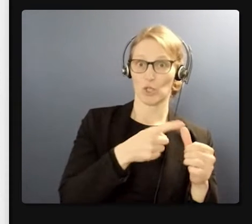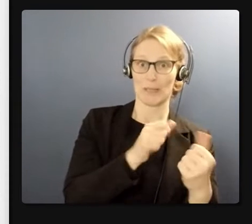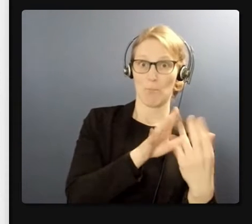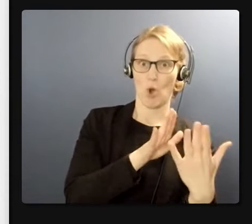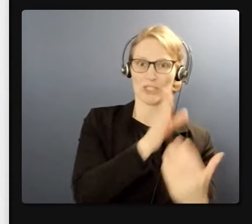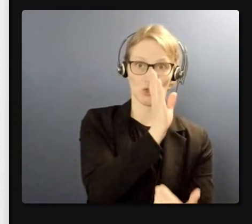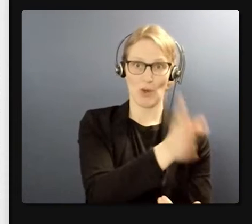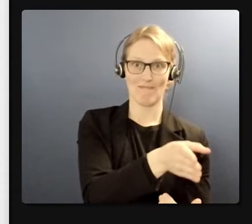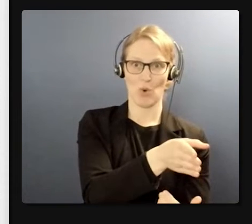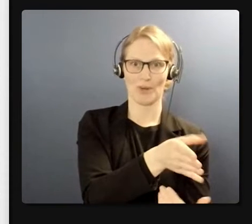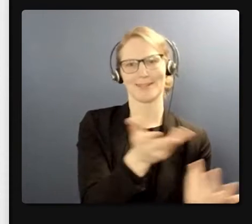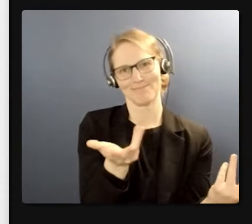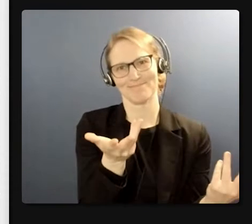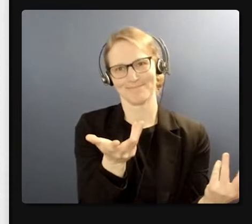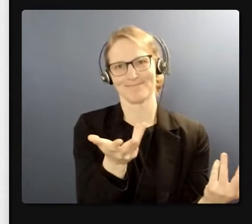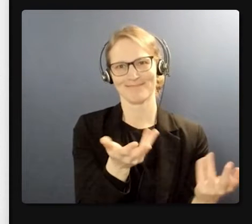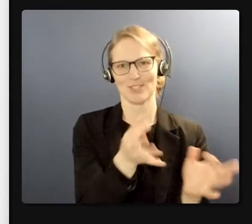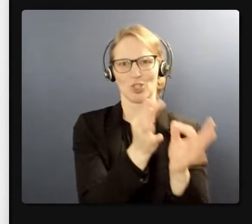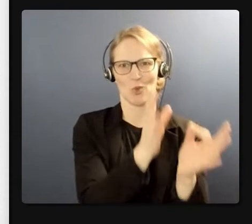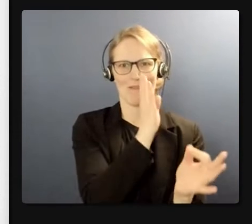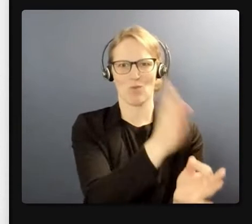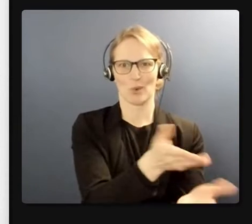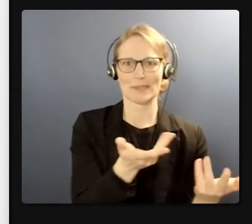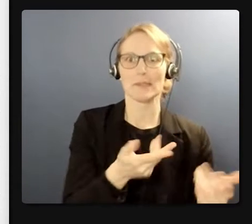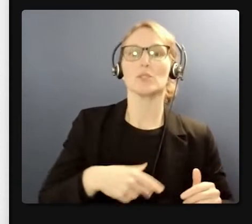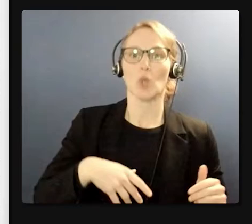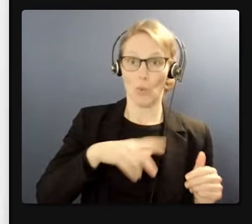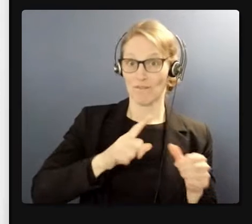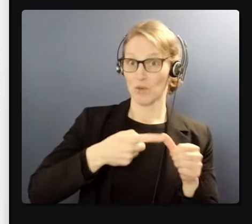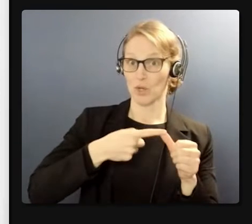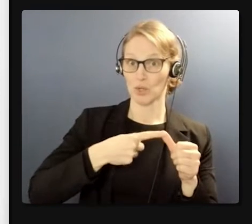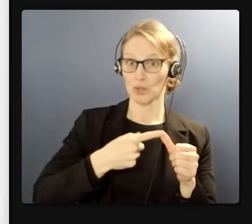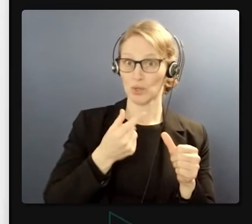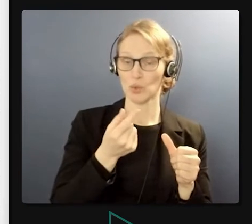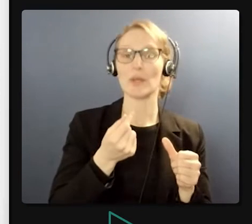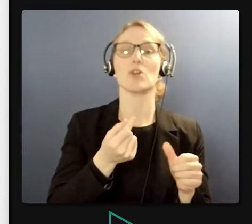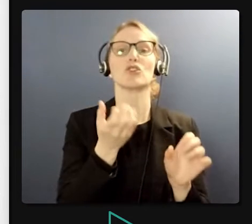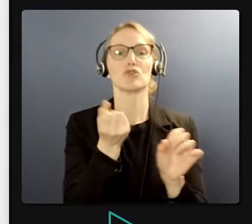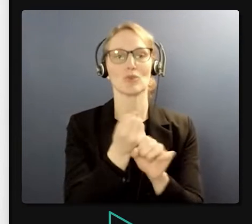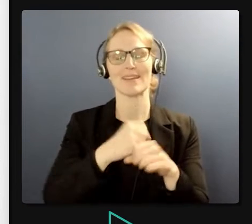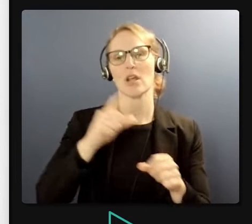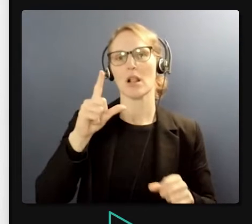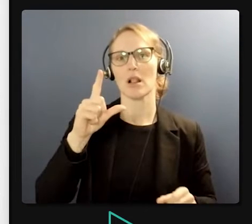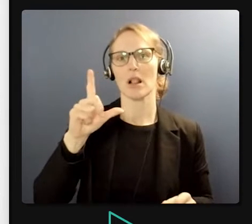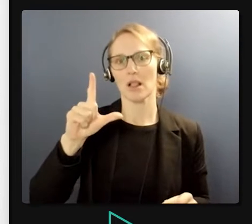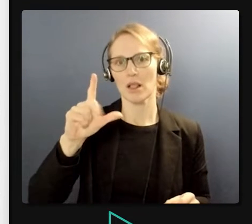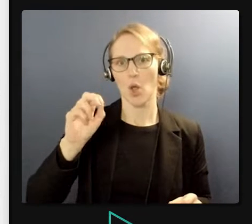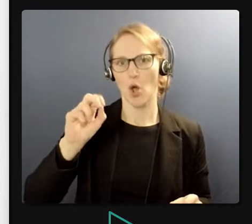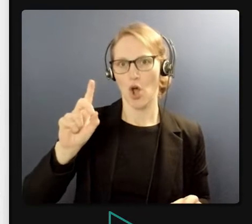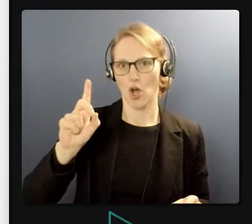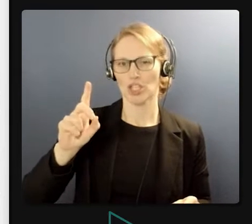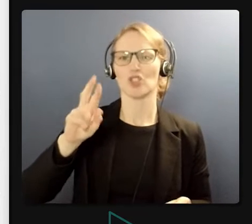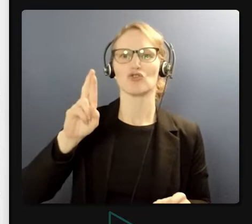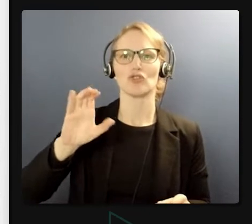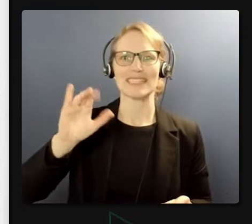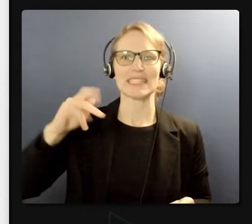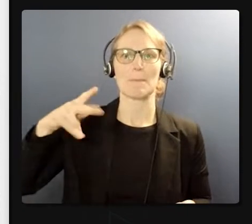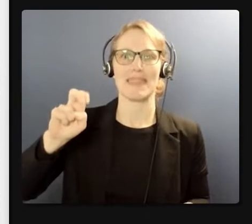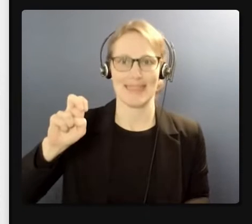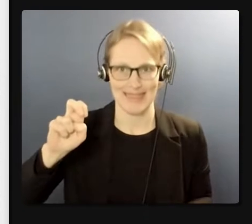and that you can do in unreal by just using lot recipe method. This is basically just settings.